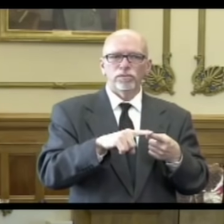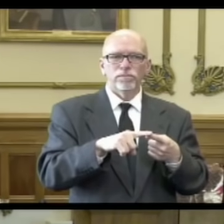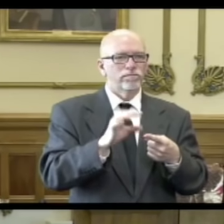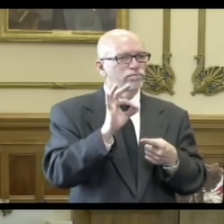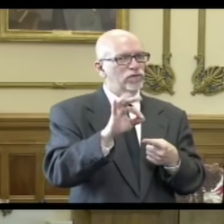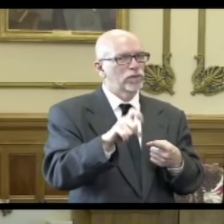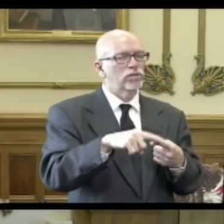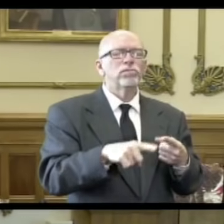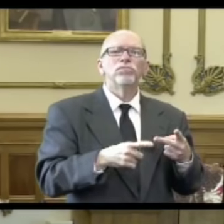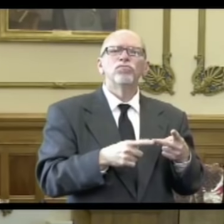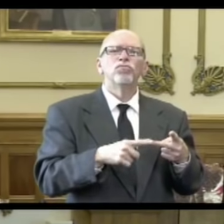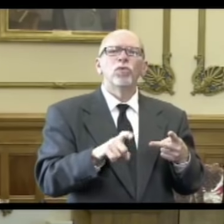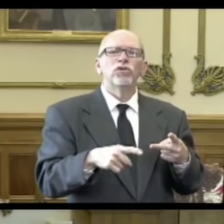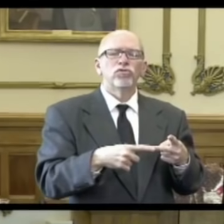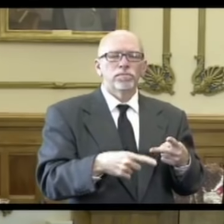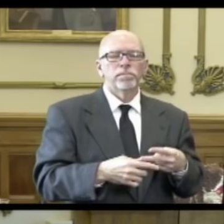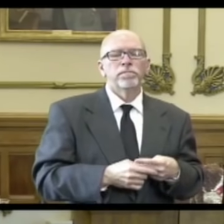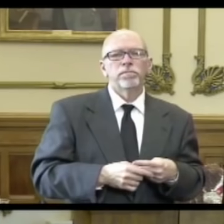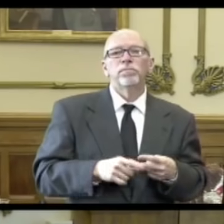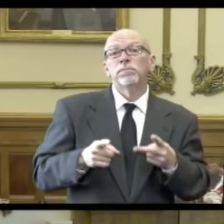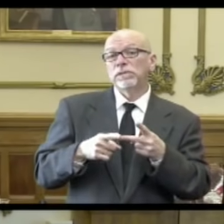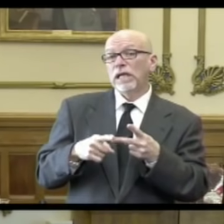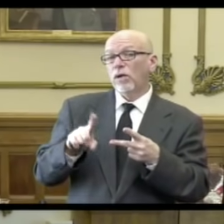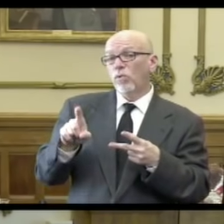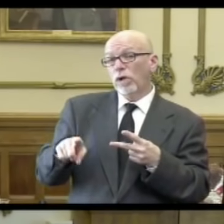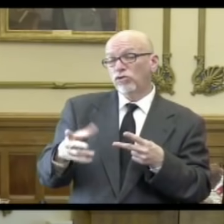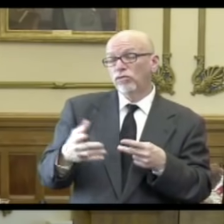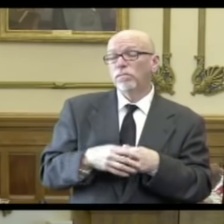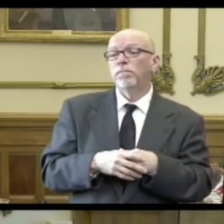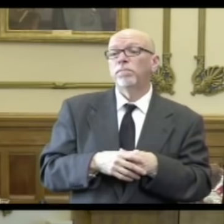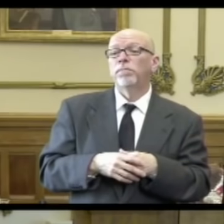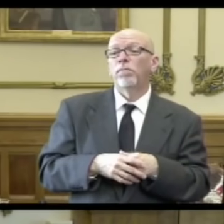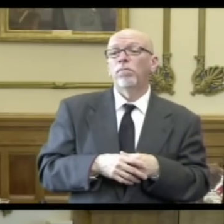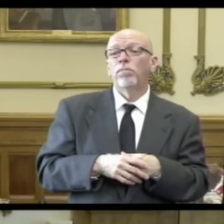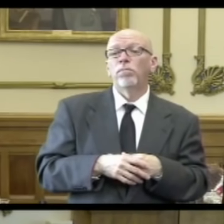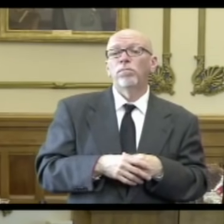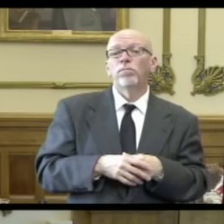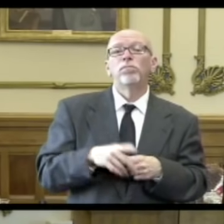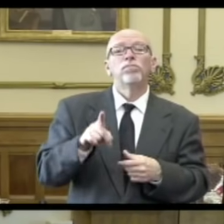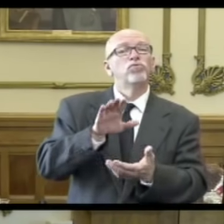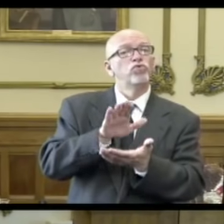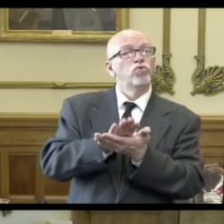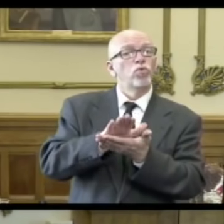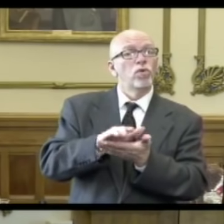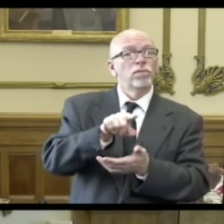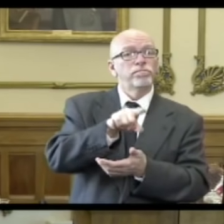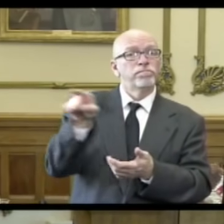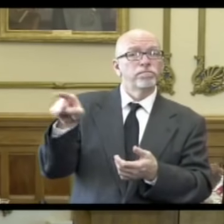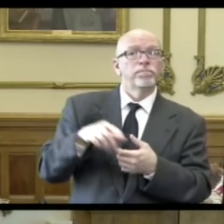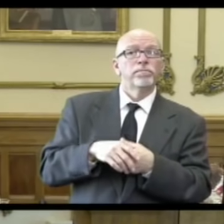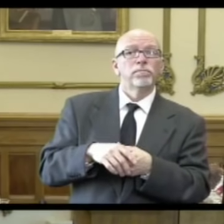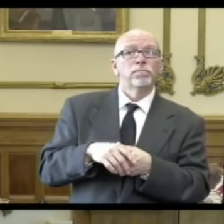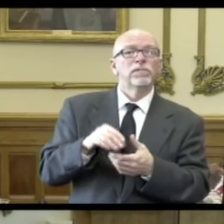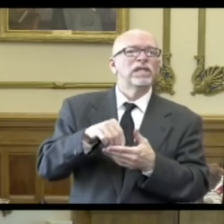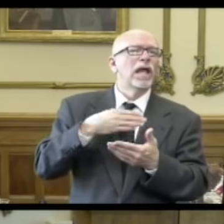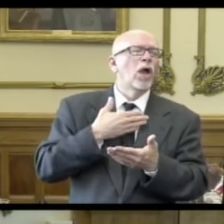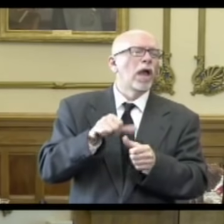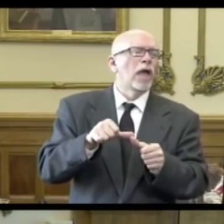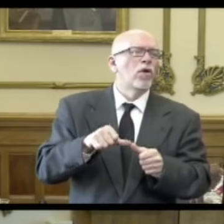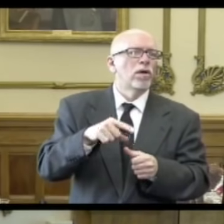DENIED IN SAY TONIGHT. SO I THOUGHT I'D THROW THAT OUT THERE FOR ALL SELF EMPLOYED PEOPLE TO THIS QUESTION ONE OK IT'S A VERY TIMELY QUESTION